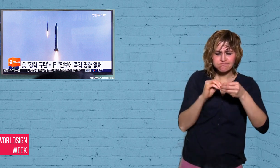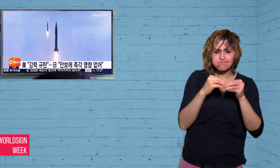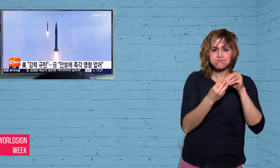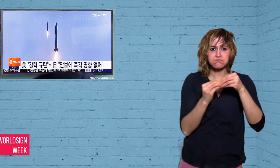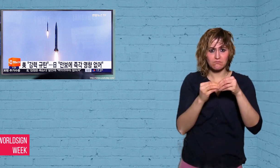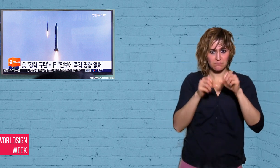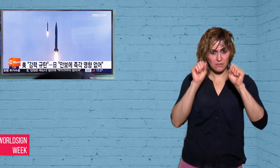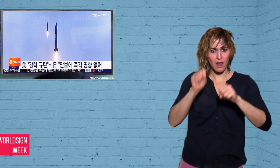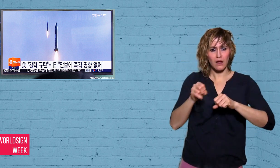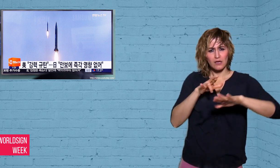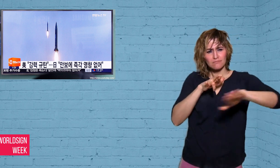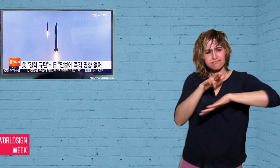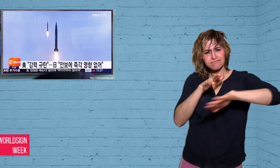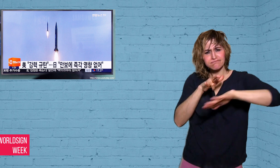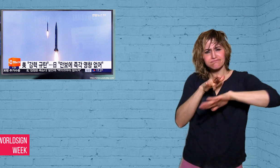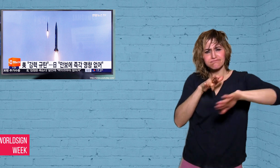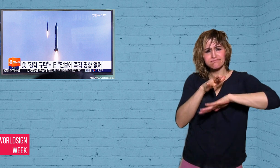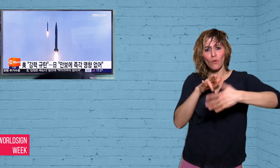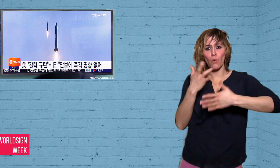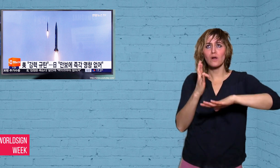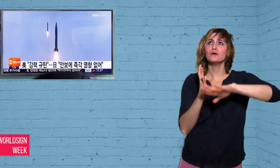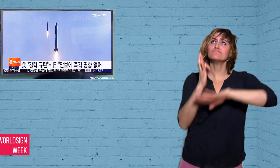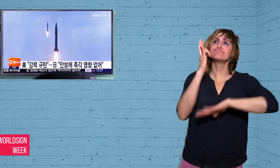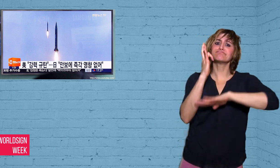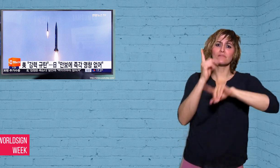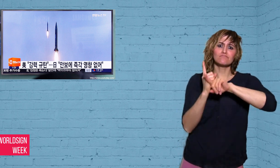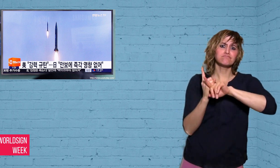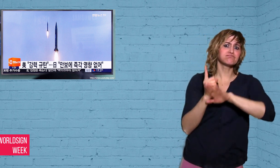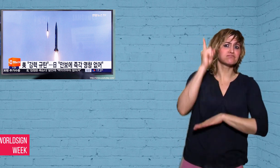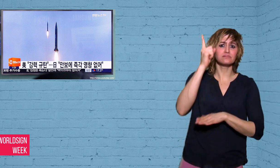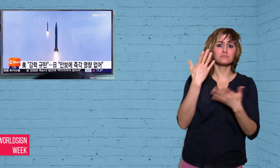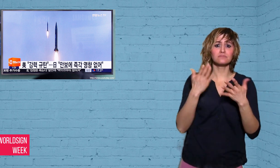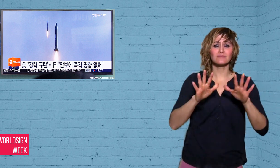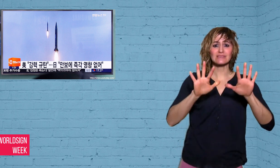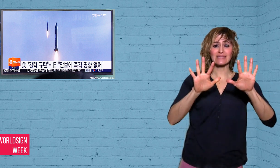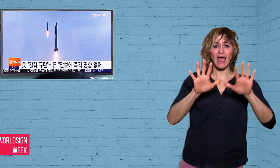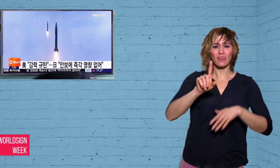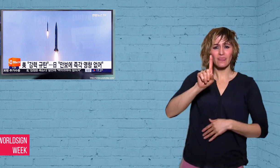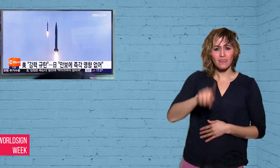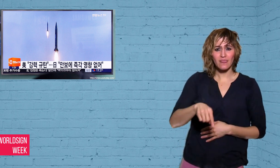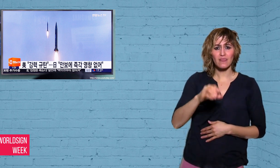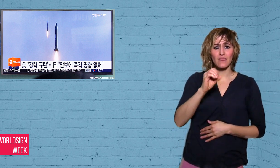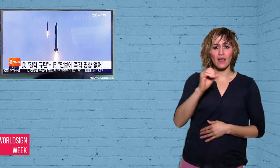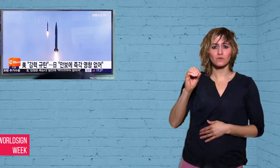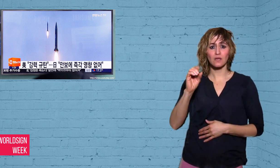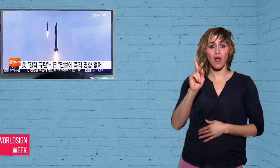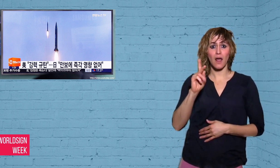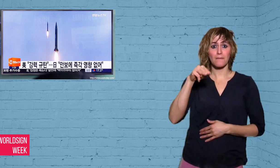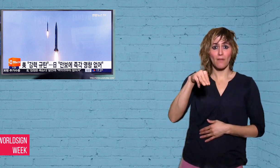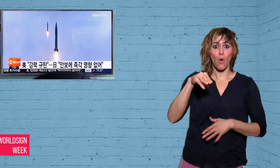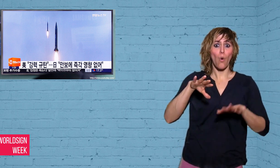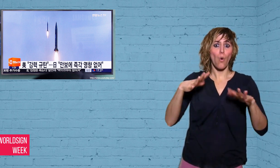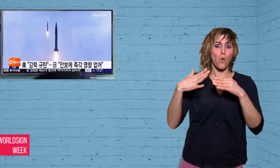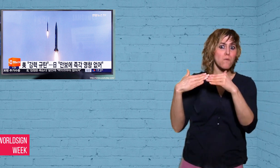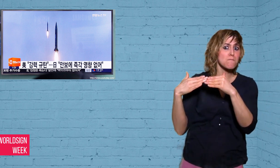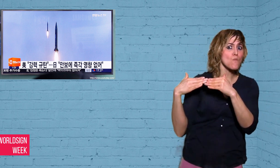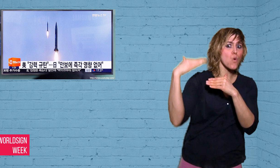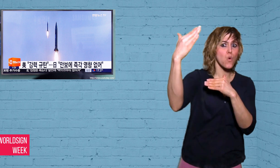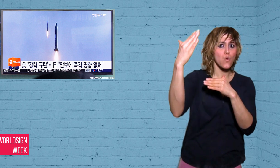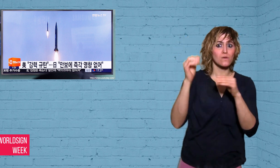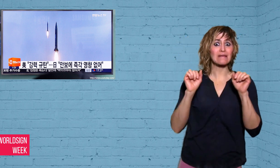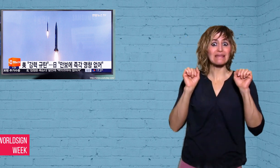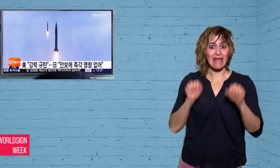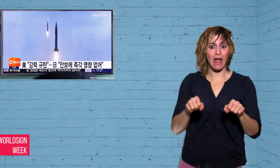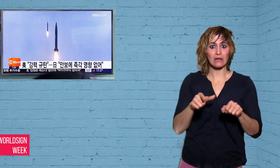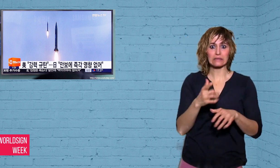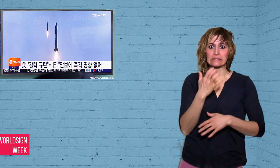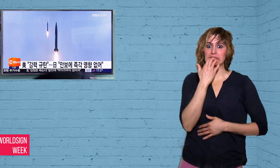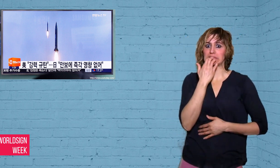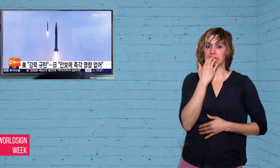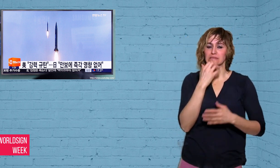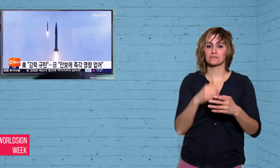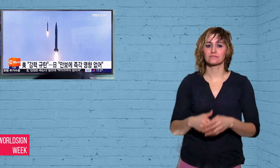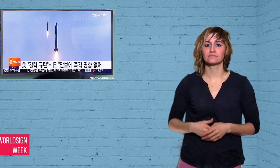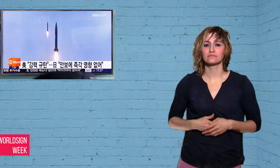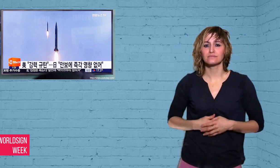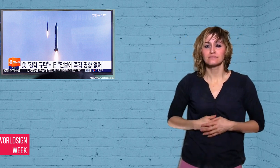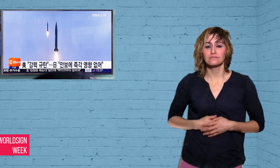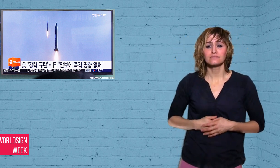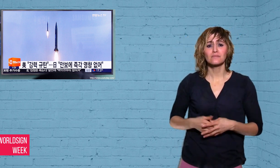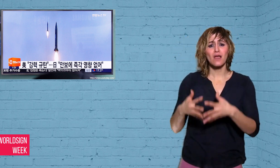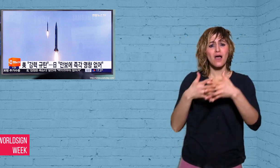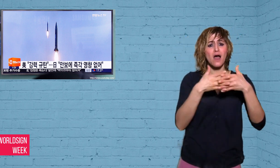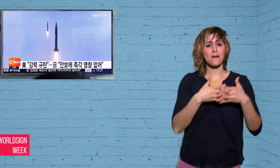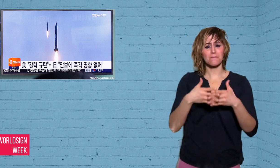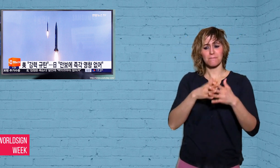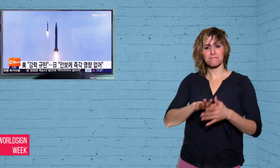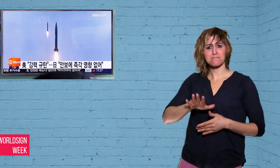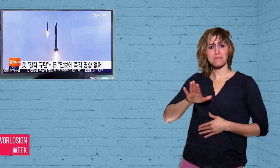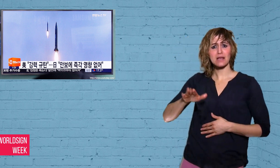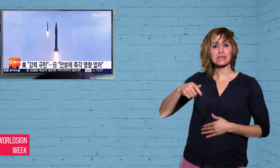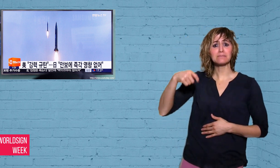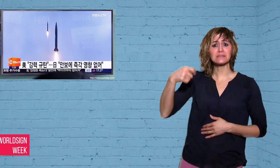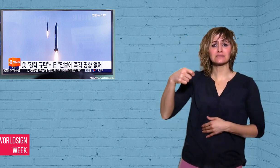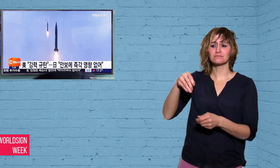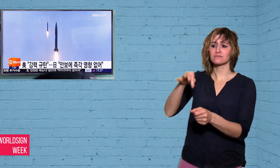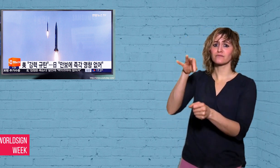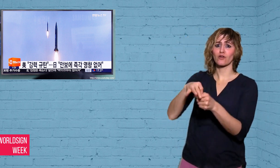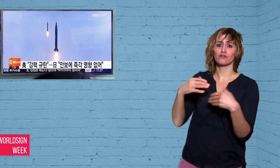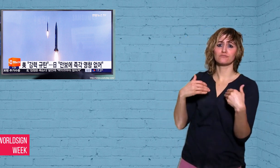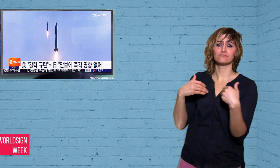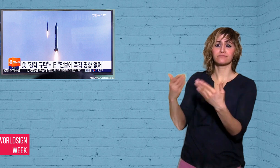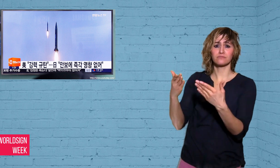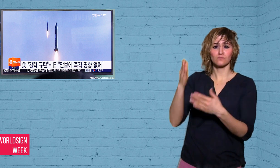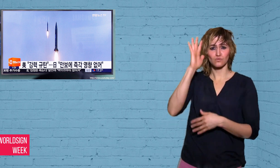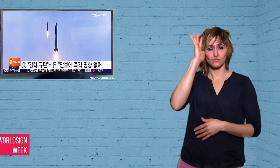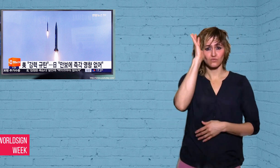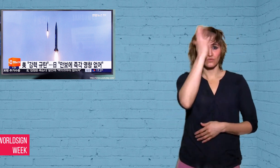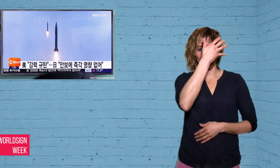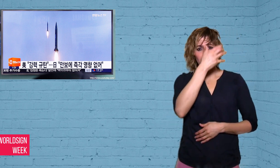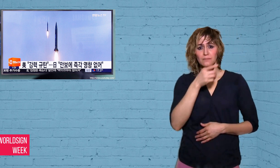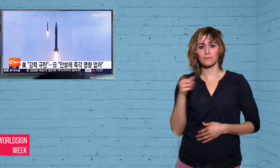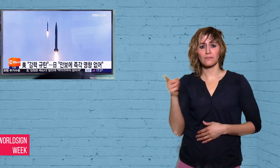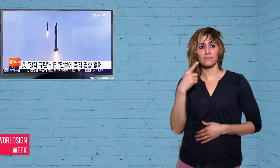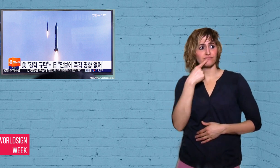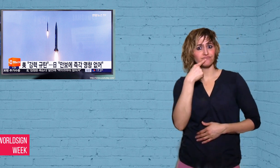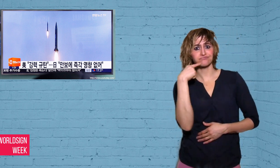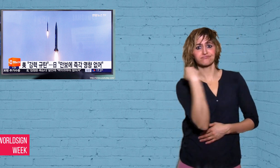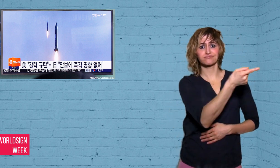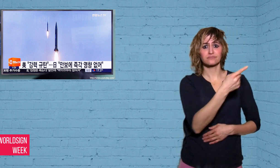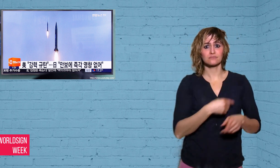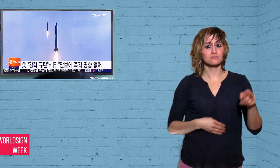to Kim’s comment in a Trump-like fashion by